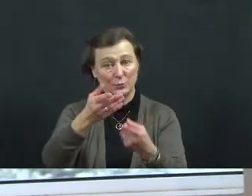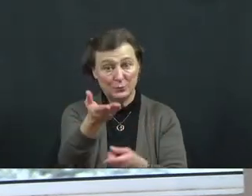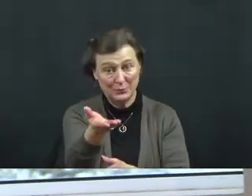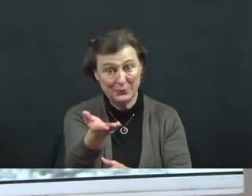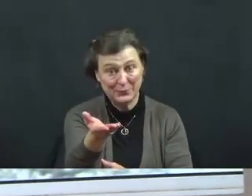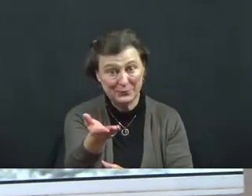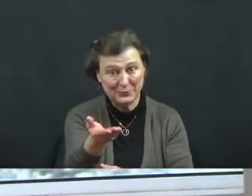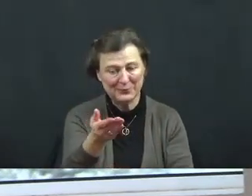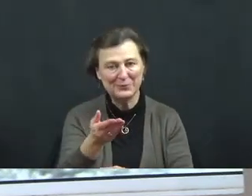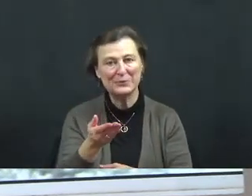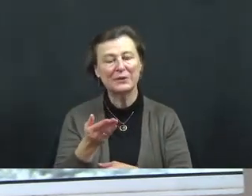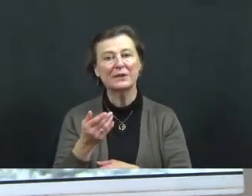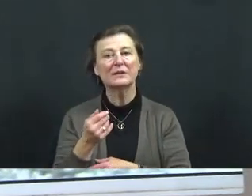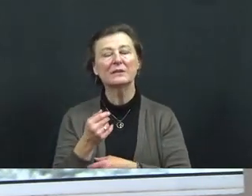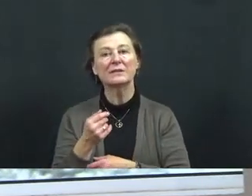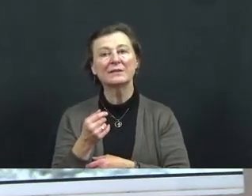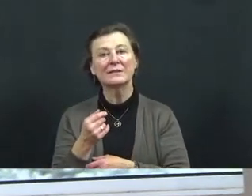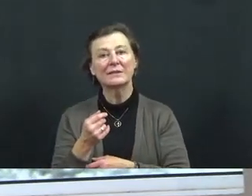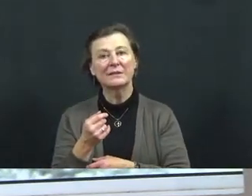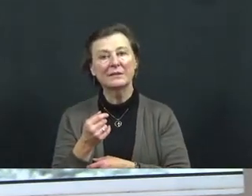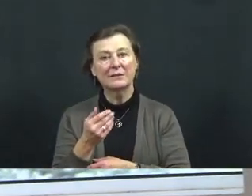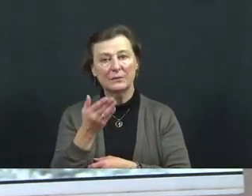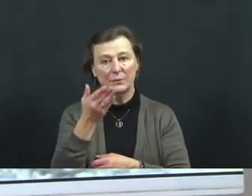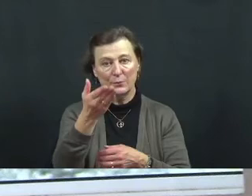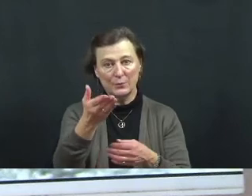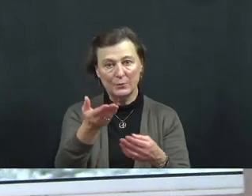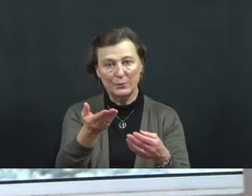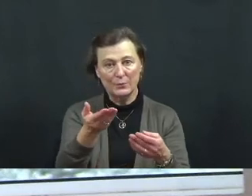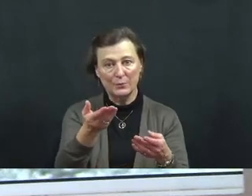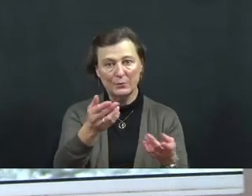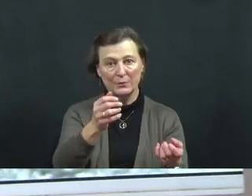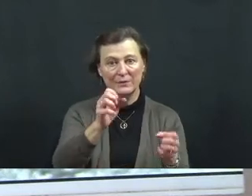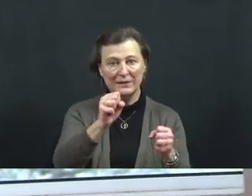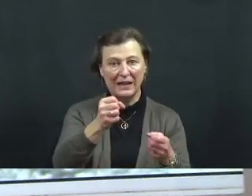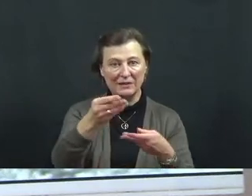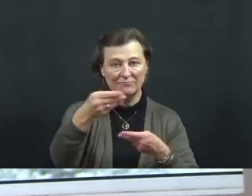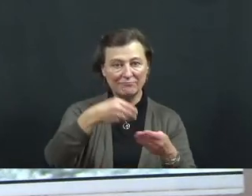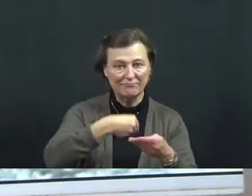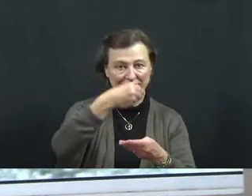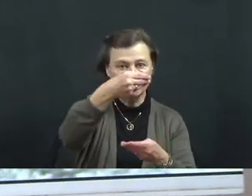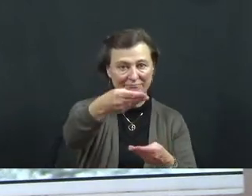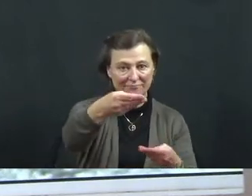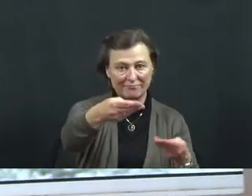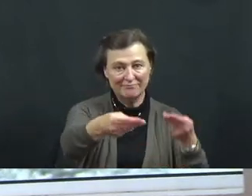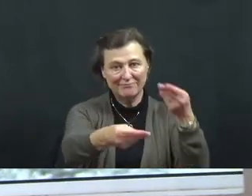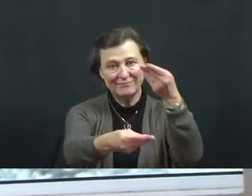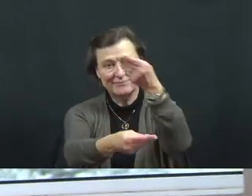That you in turn, might give.